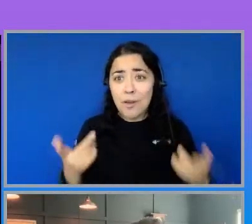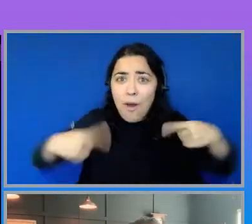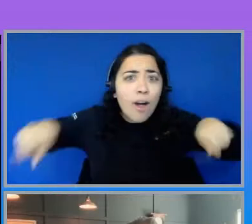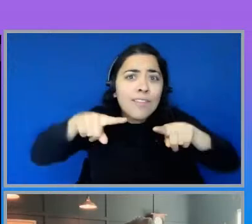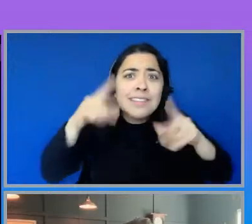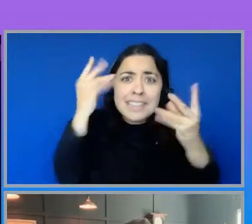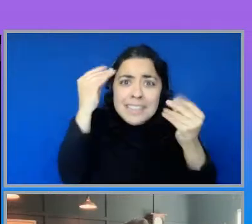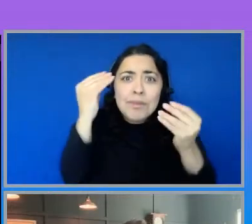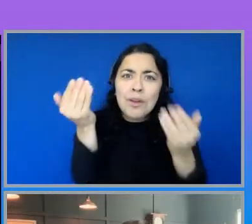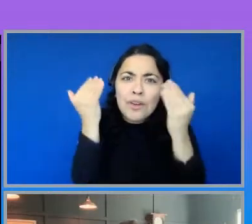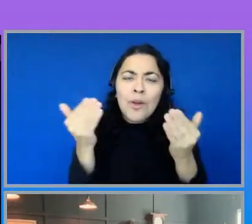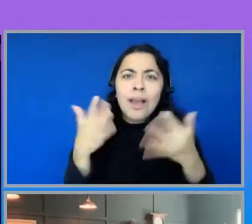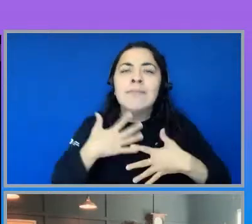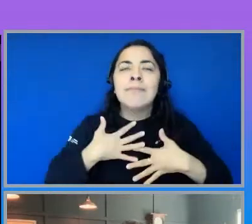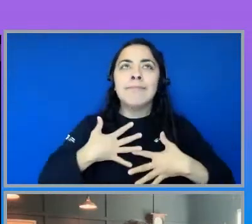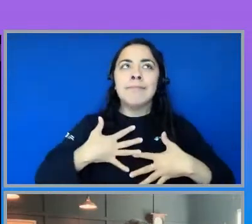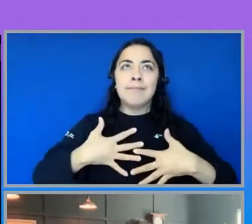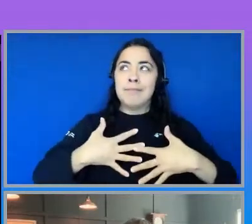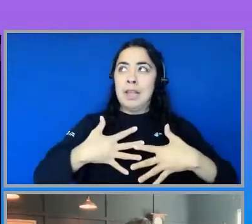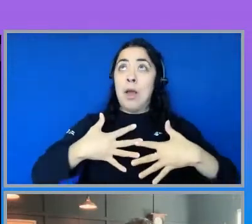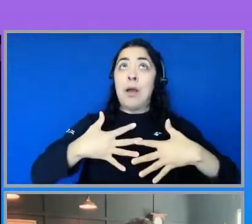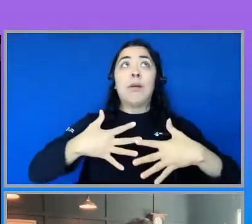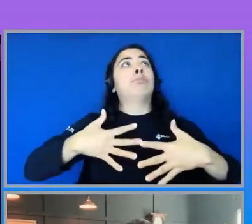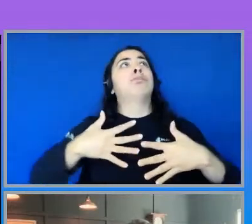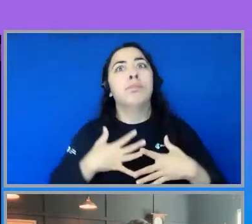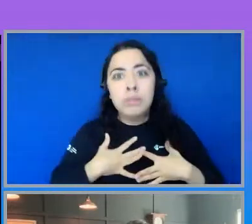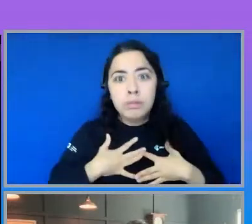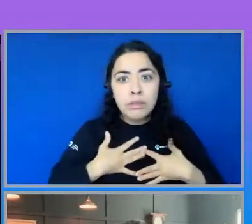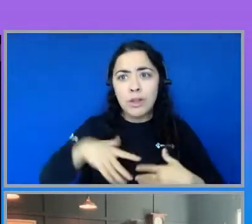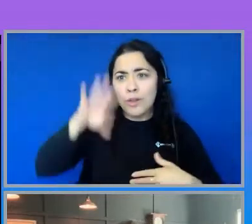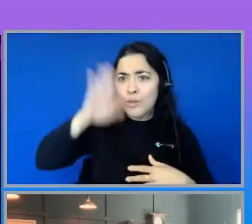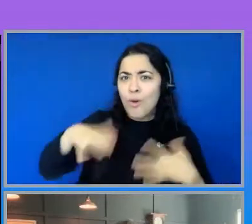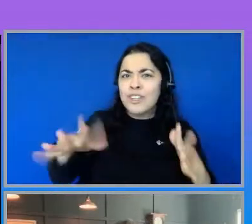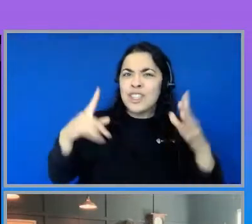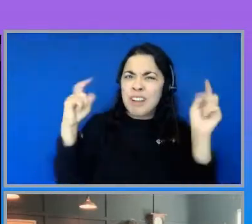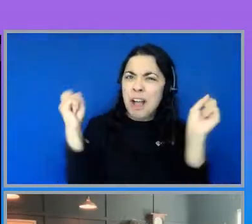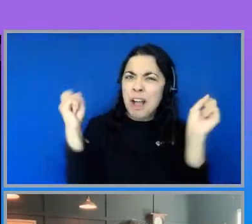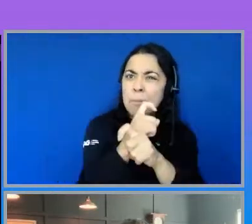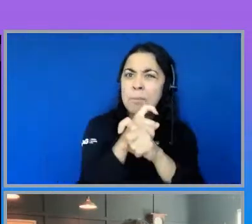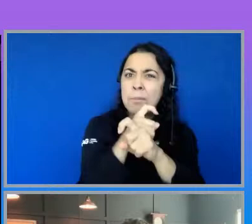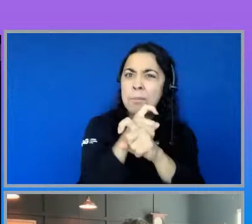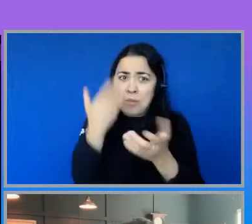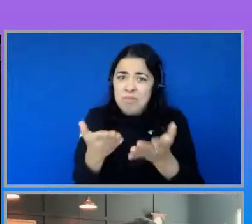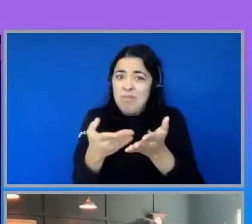all thinking it. Let's take a deep breath. We're all in this together. We know it's complicated. We know it to be